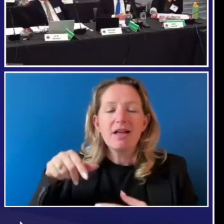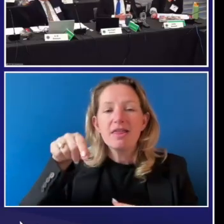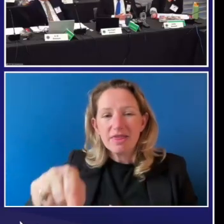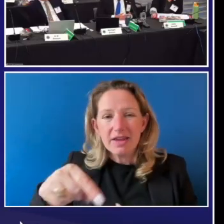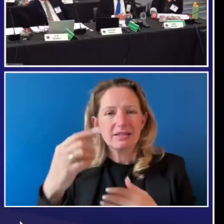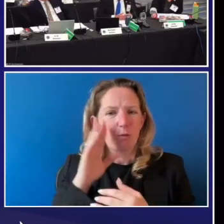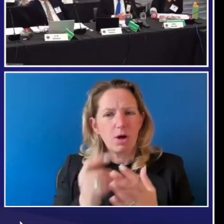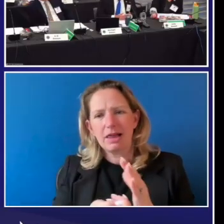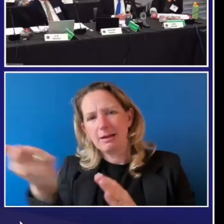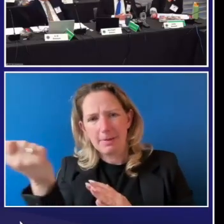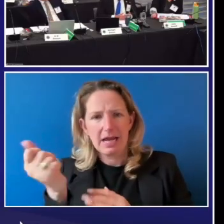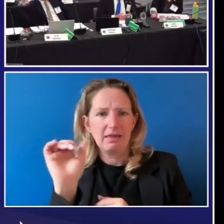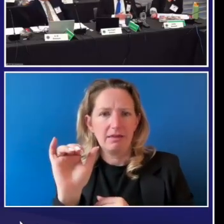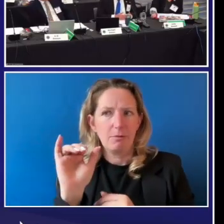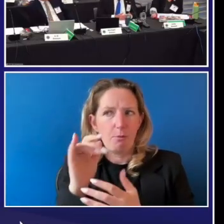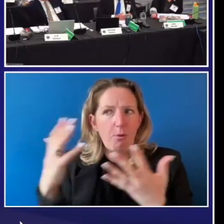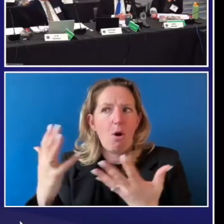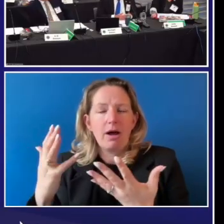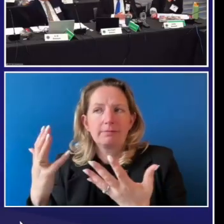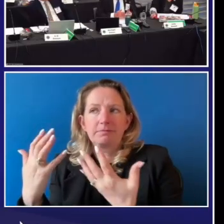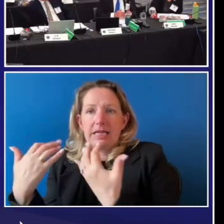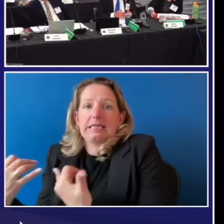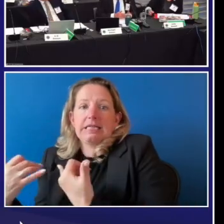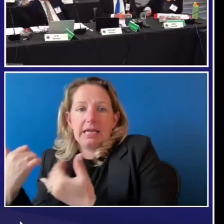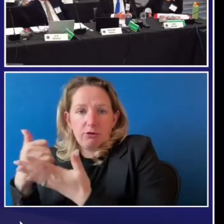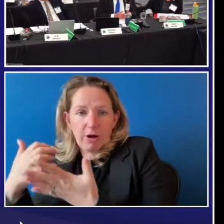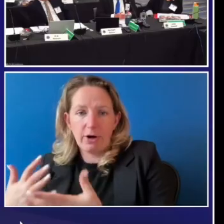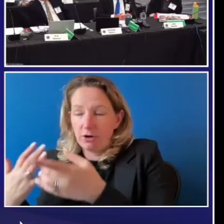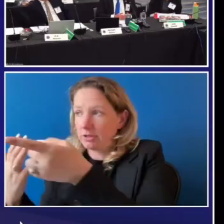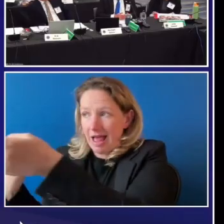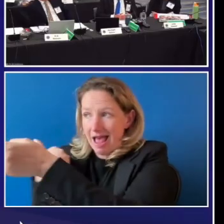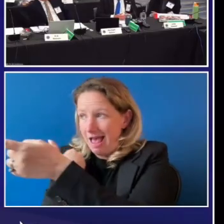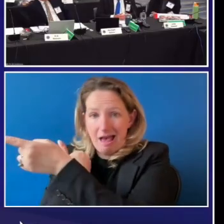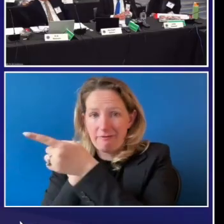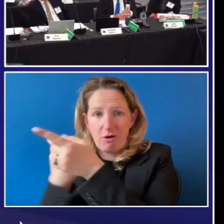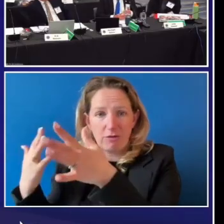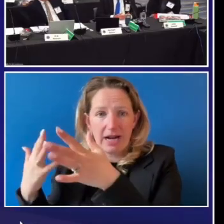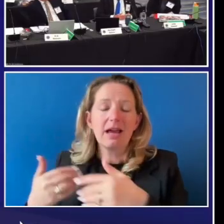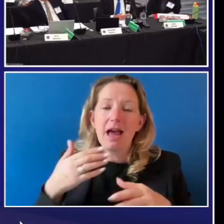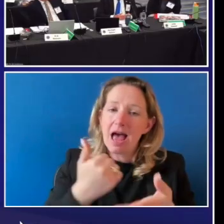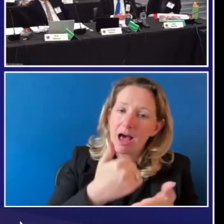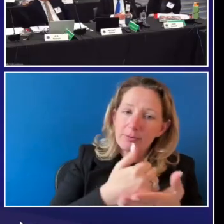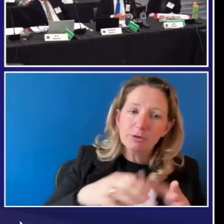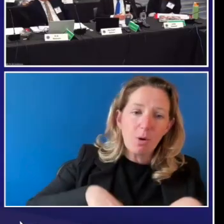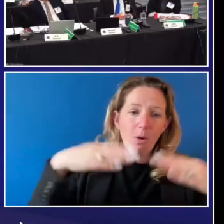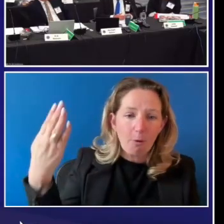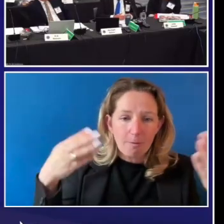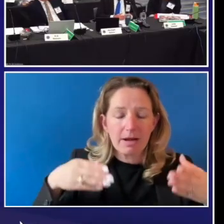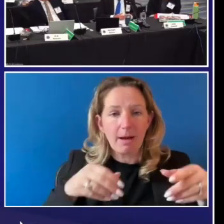accreditors have on the system and opens the door to develop new institutions that can help our higher education institutions be even better.